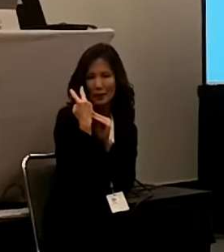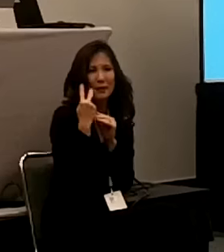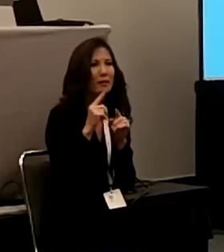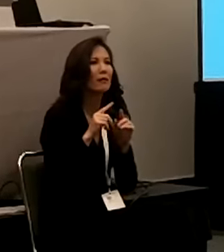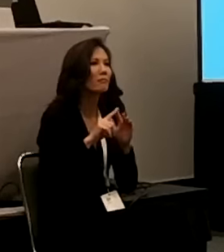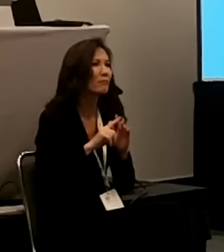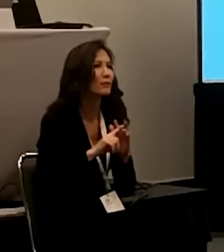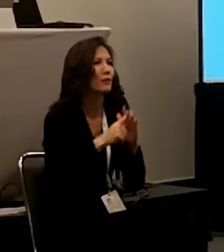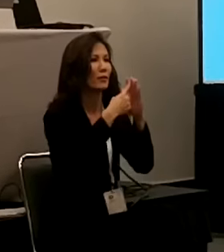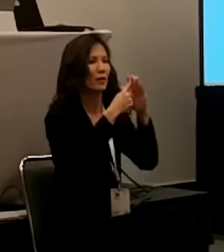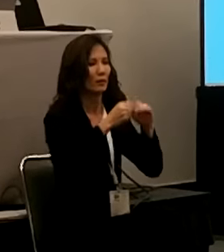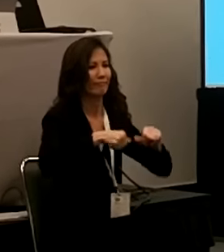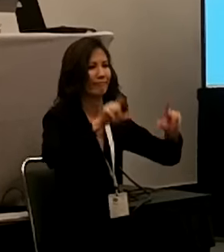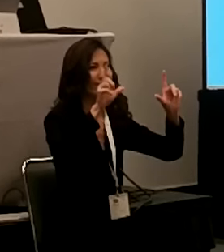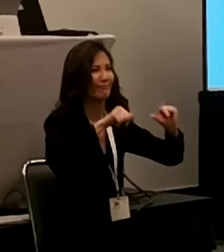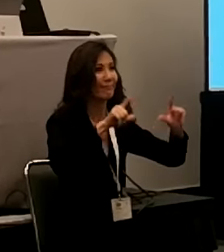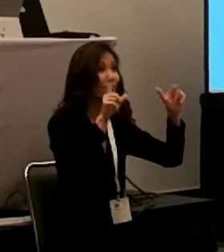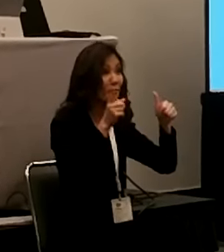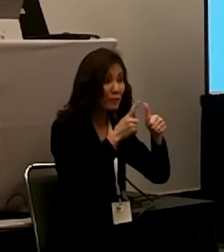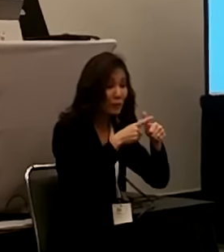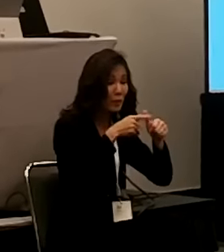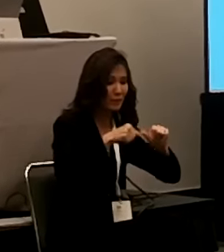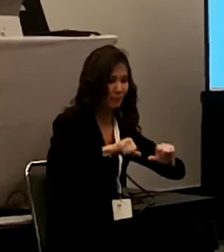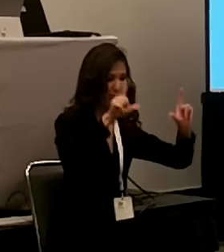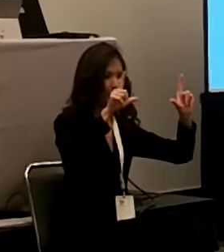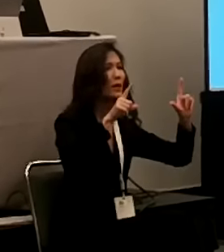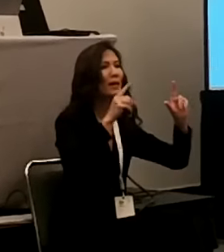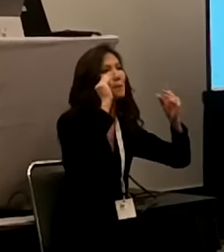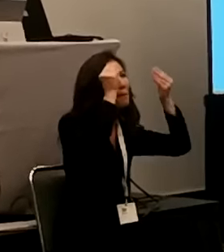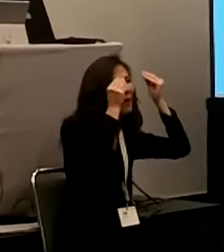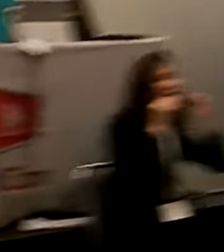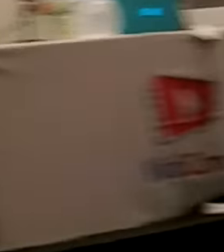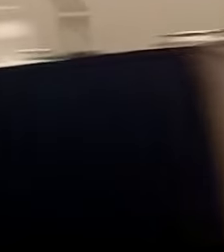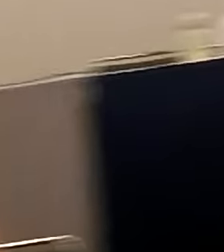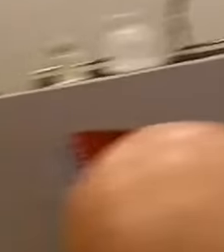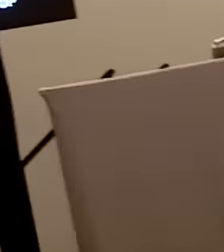I first did makeup videos, and then, after a couple of years, I got tired of it,